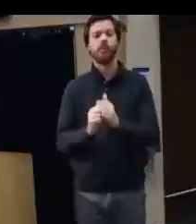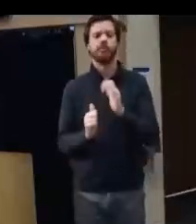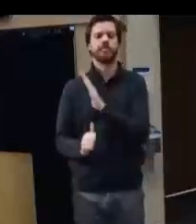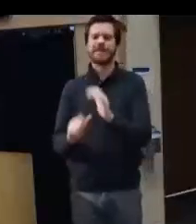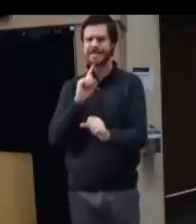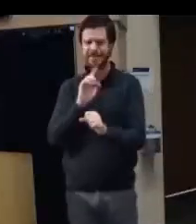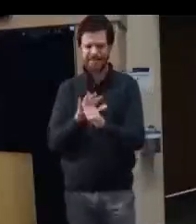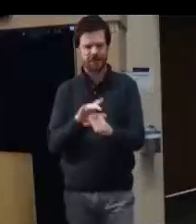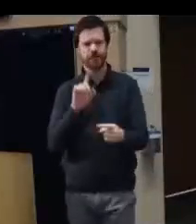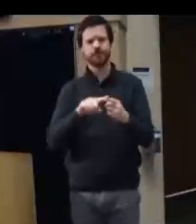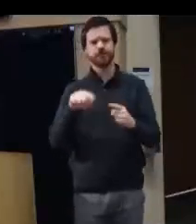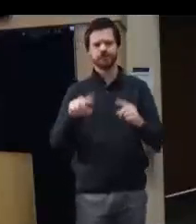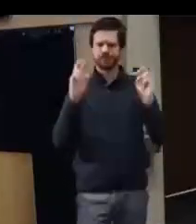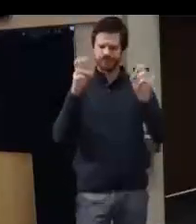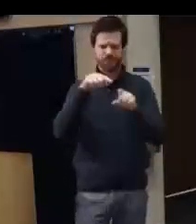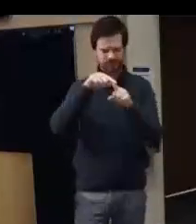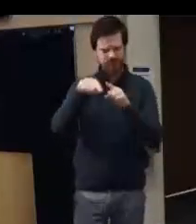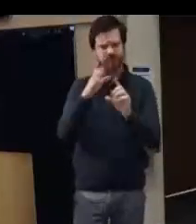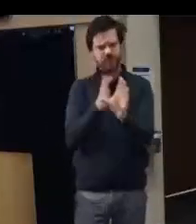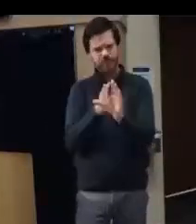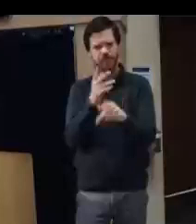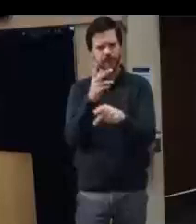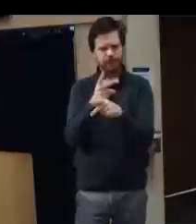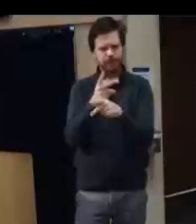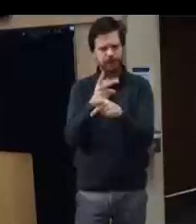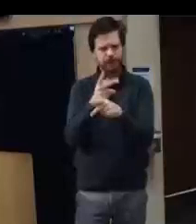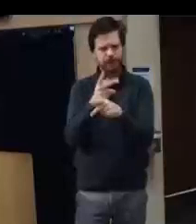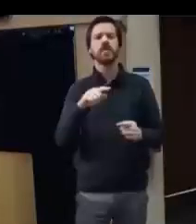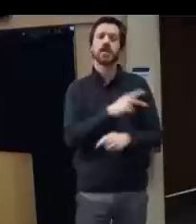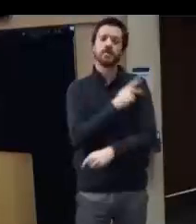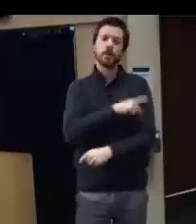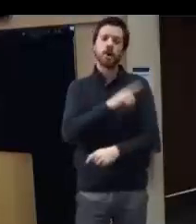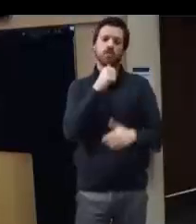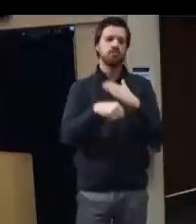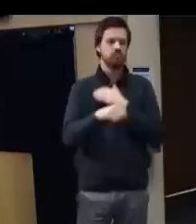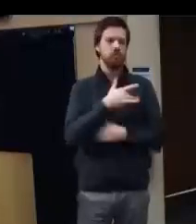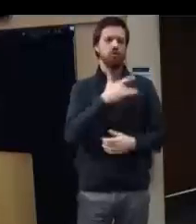to an expertise in psychological care for patients with congenital heart disease it is not surprising